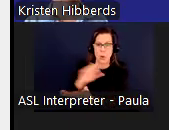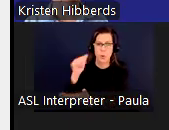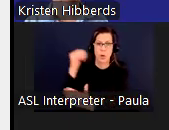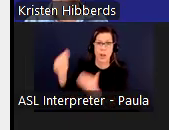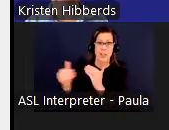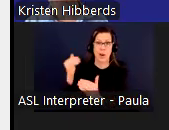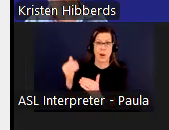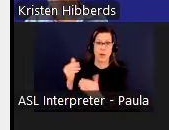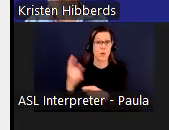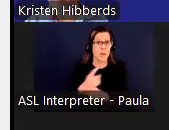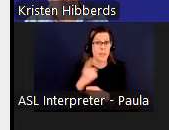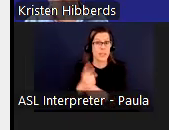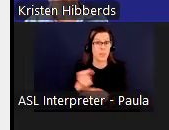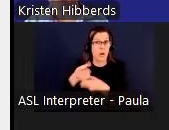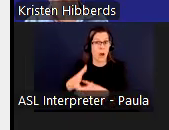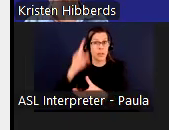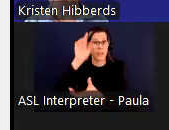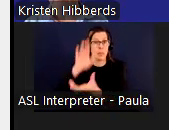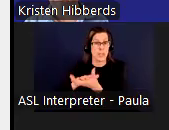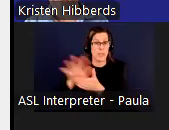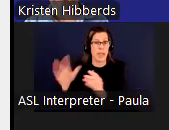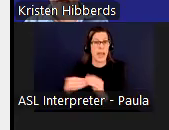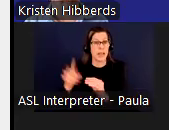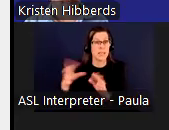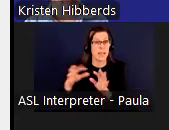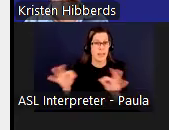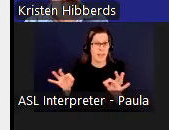needs to be added to that second line as well. OK, perfect.